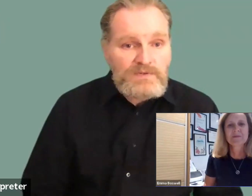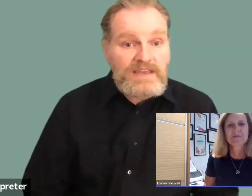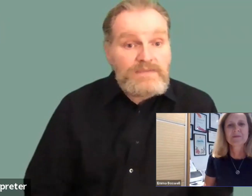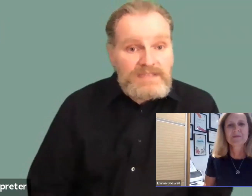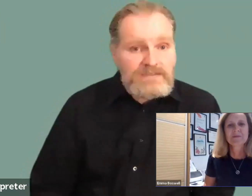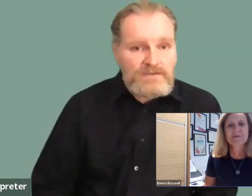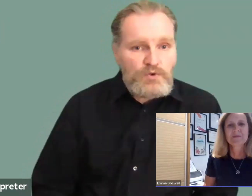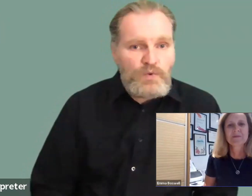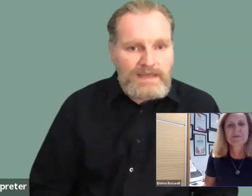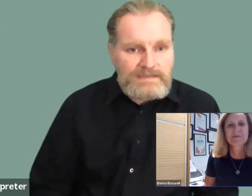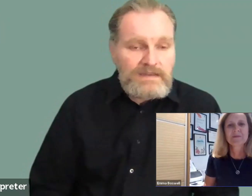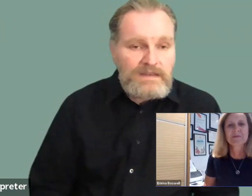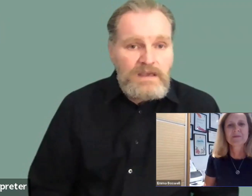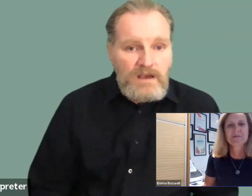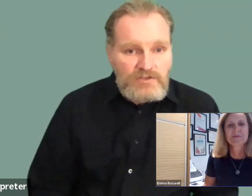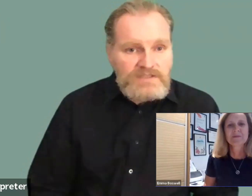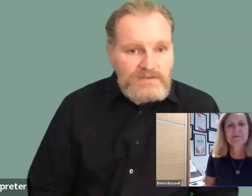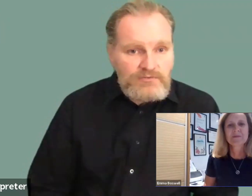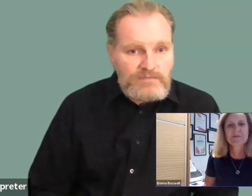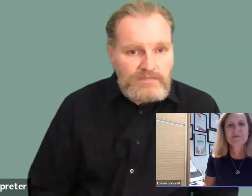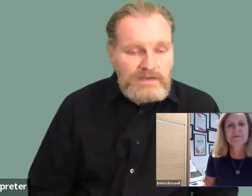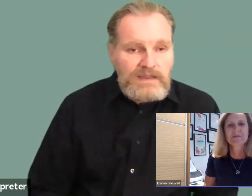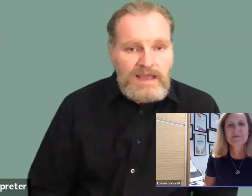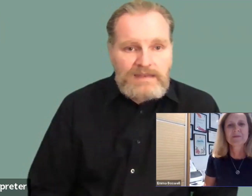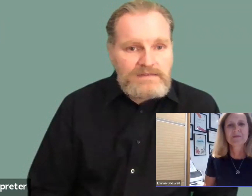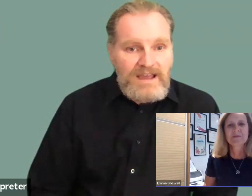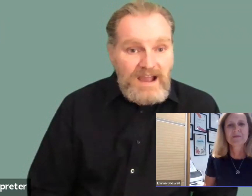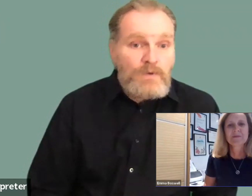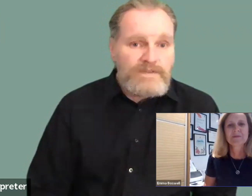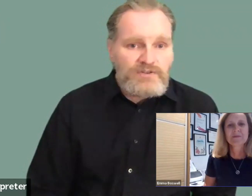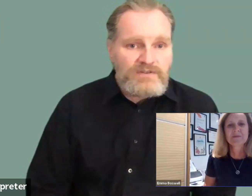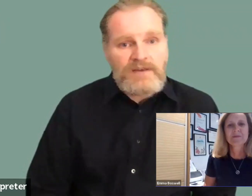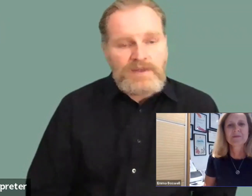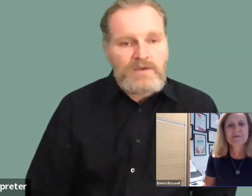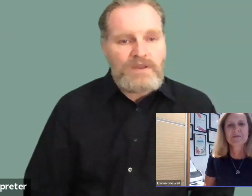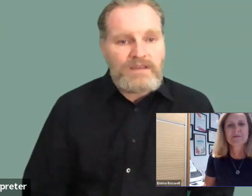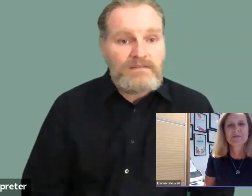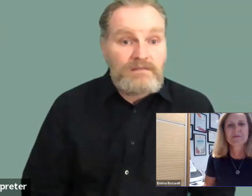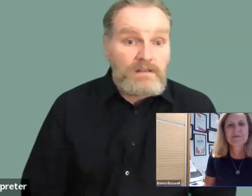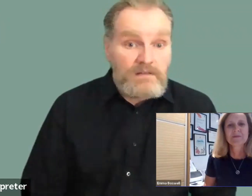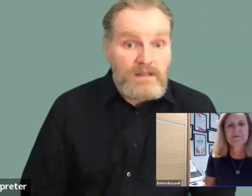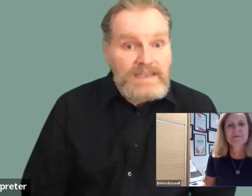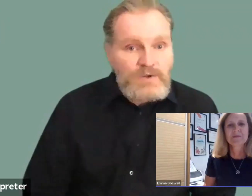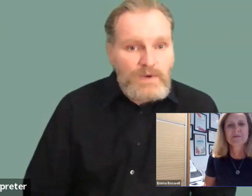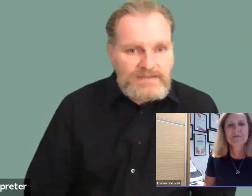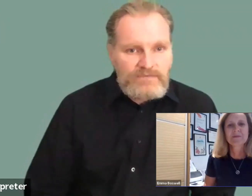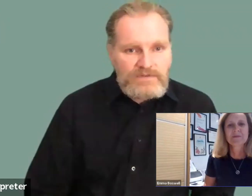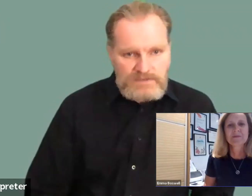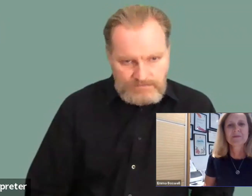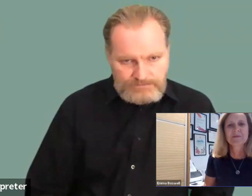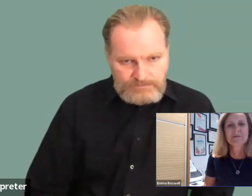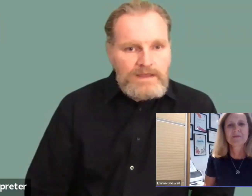because I have a sister who has Usher syndrome. And our vision and our hearing is quite different.